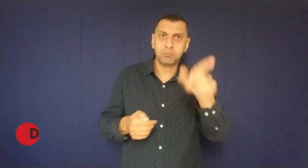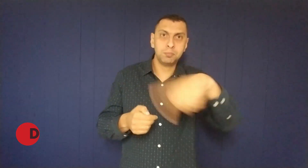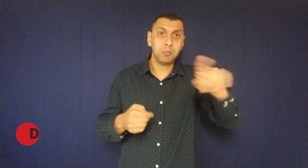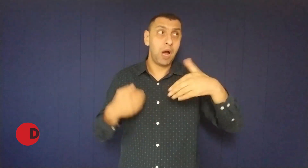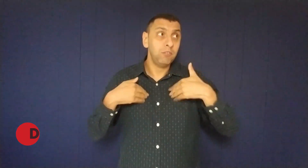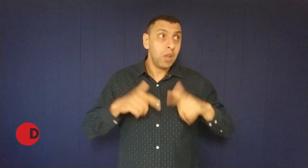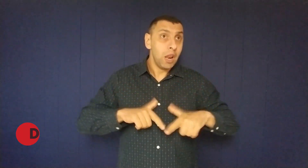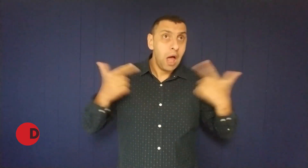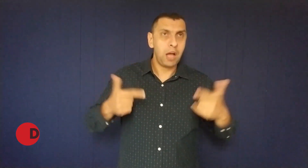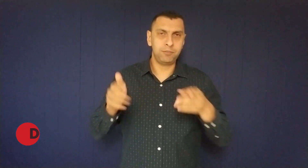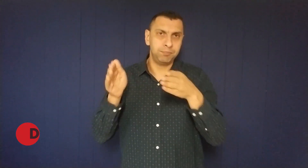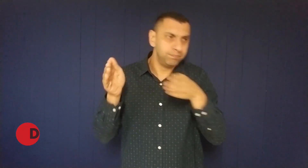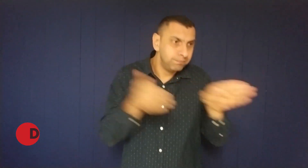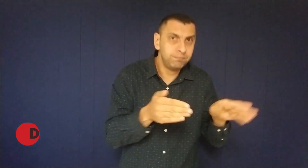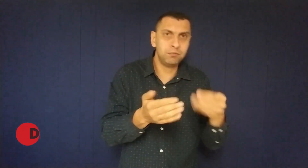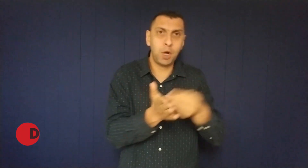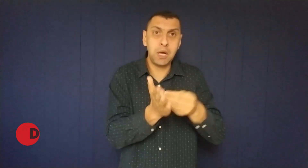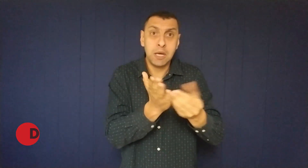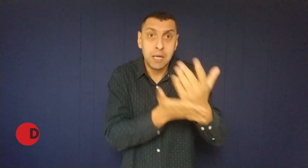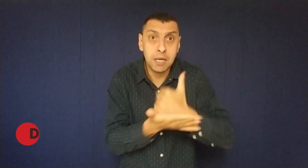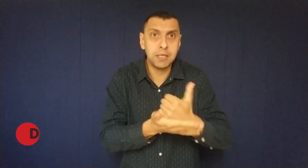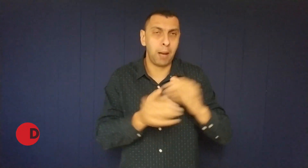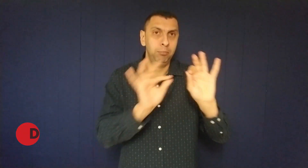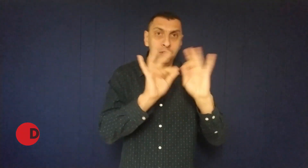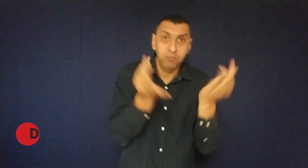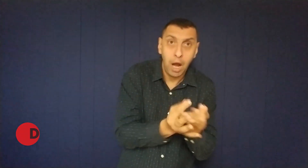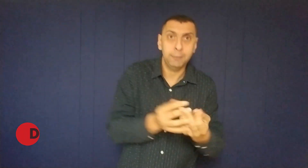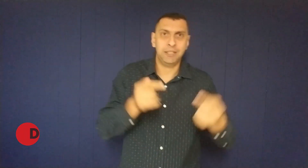I know you all have your lives to focus on, make income, families and